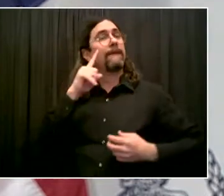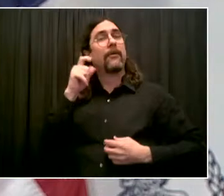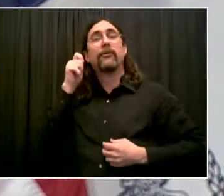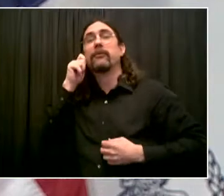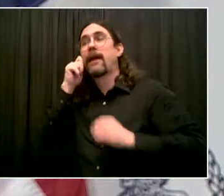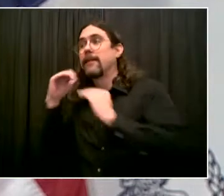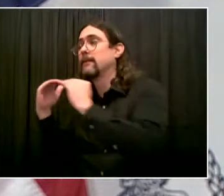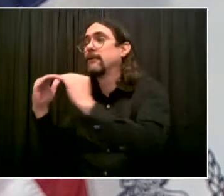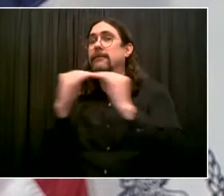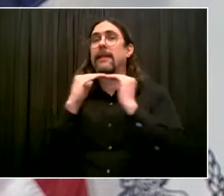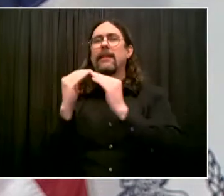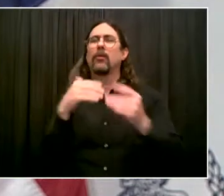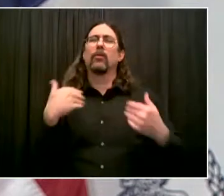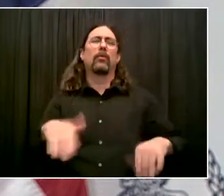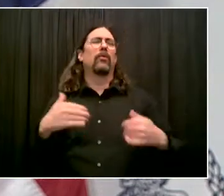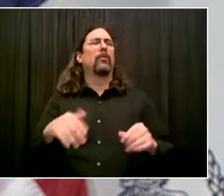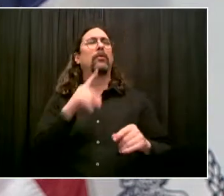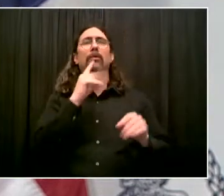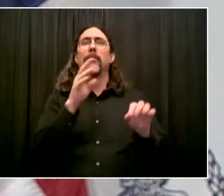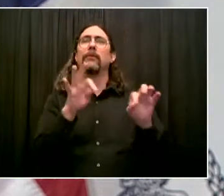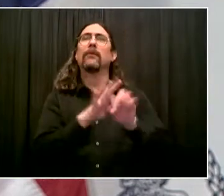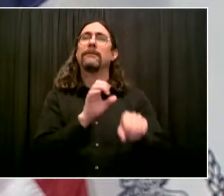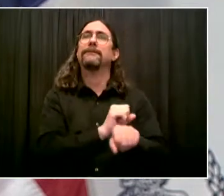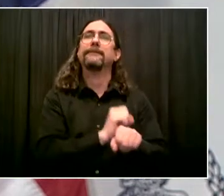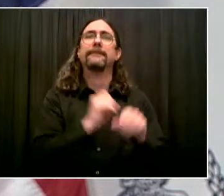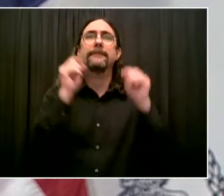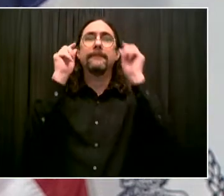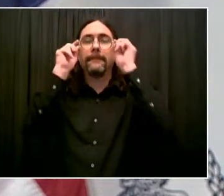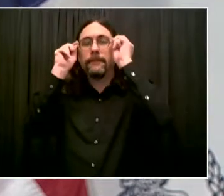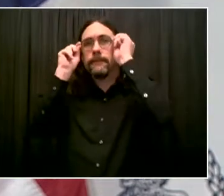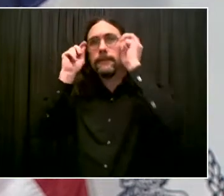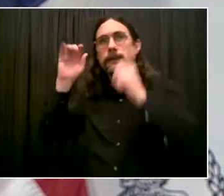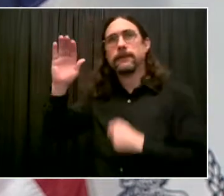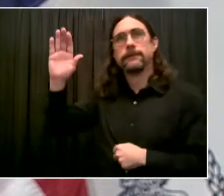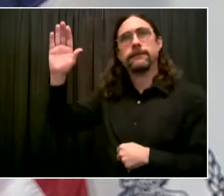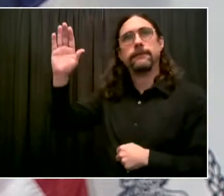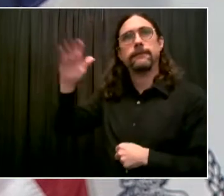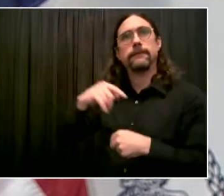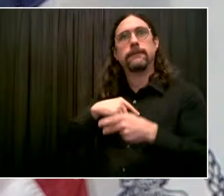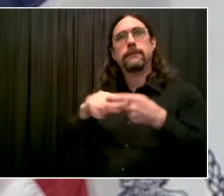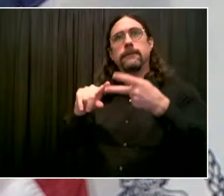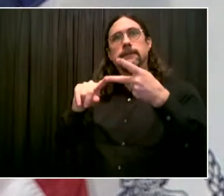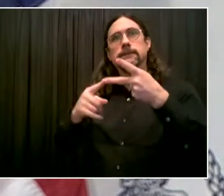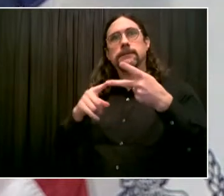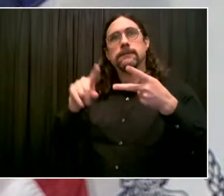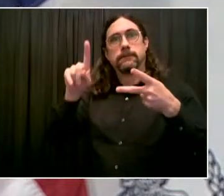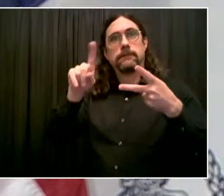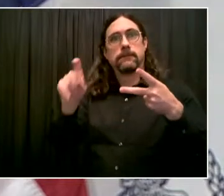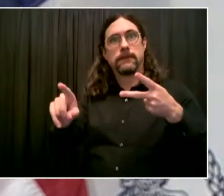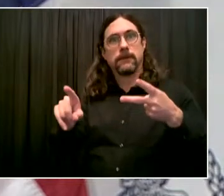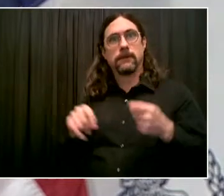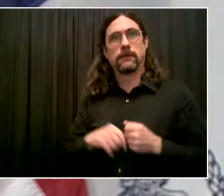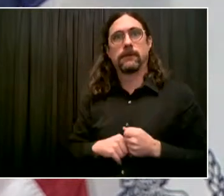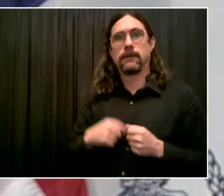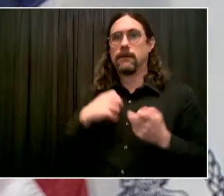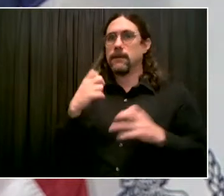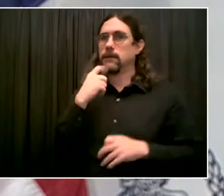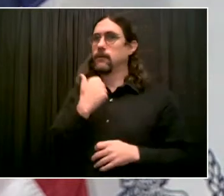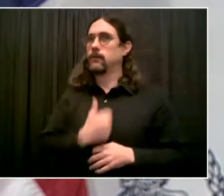IS GOING TO BE A BIG PART OF THAT, I WILL BE SPEAKING G O TTHTHA A A OTL MORE AS WE MOVE THAT ALONG. GO AHEAD, MMHICHICA. EL